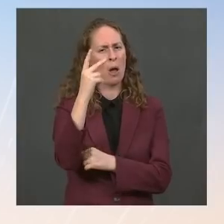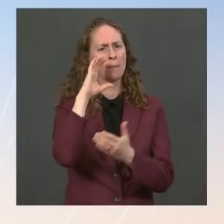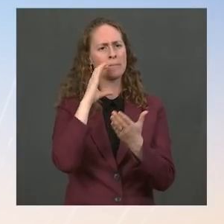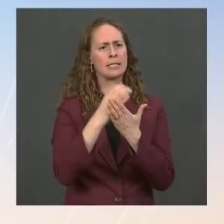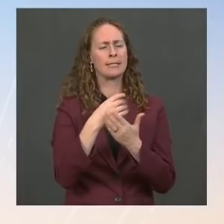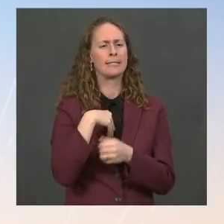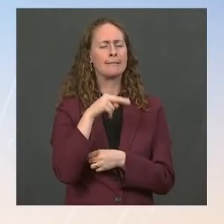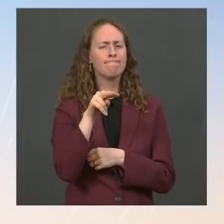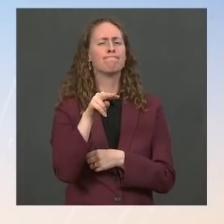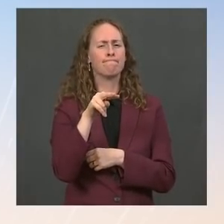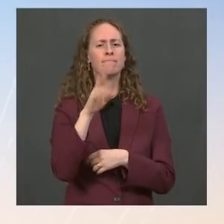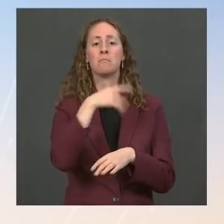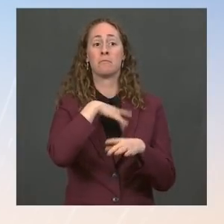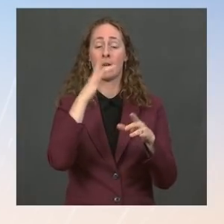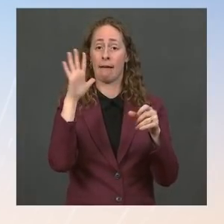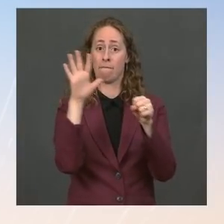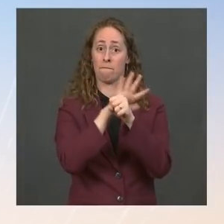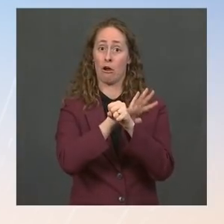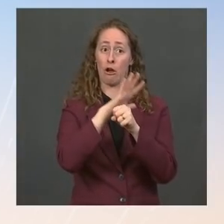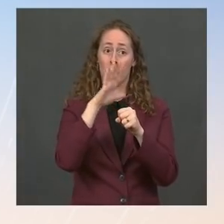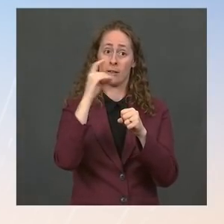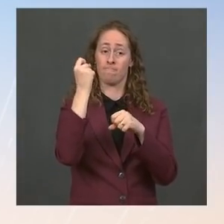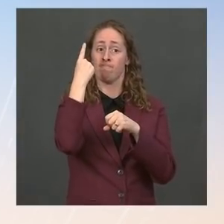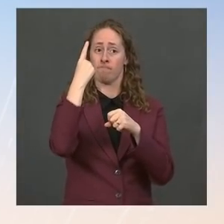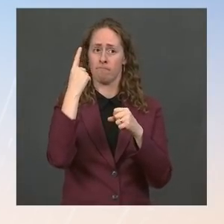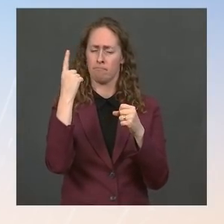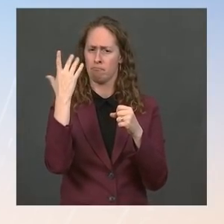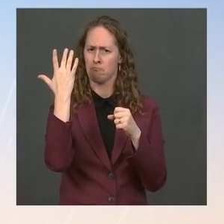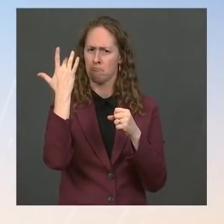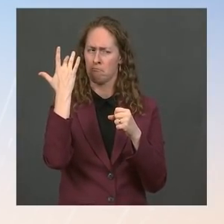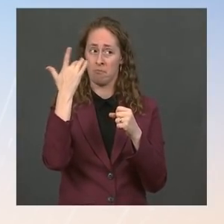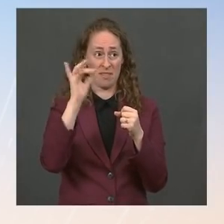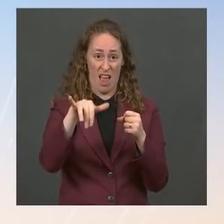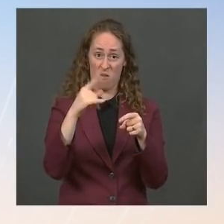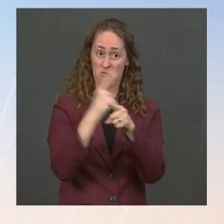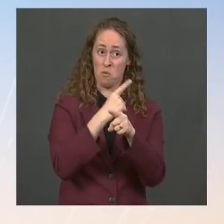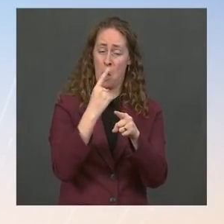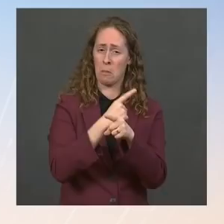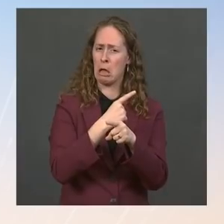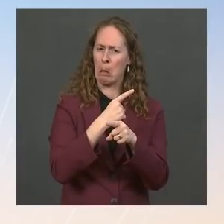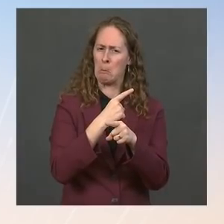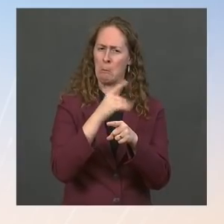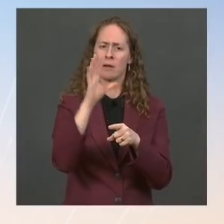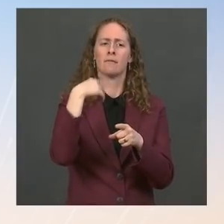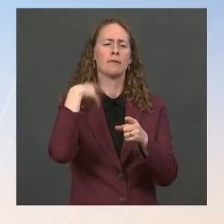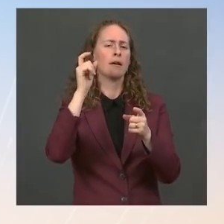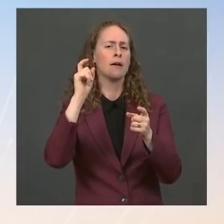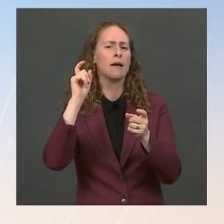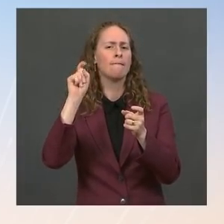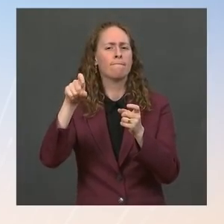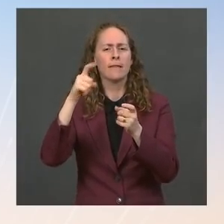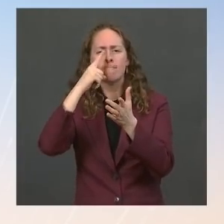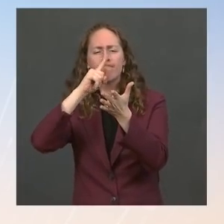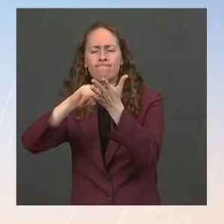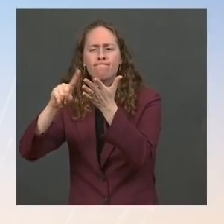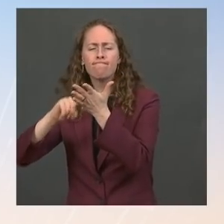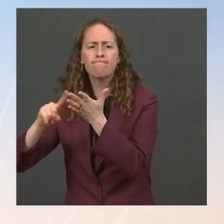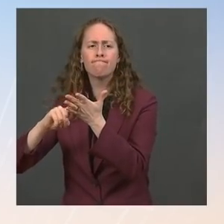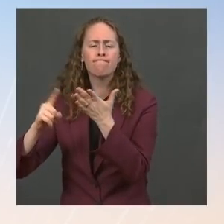I can't imagine what context would make that appropriate. But I don't have additional details. The Press: Should they be fired? Ms Psaki: And, certainly -- I don't have additional context, April.